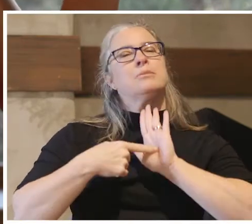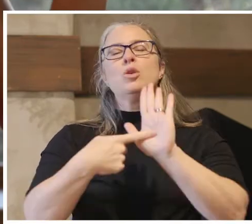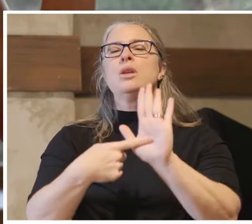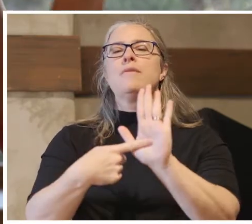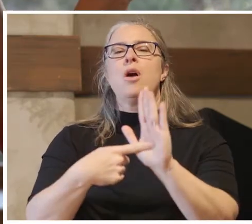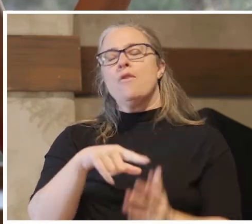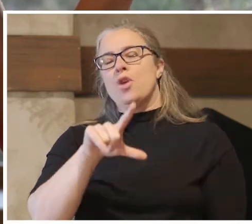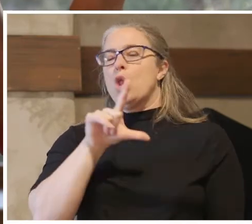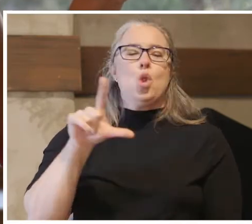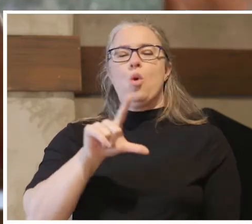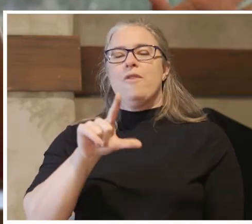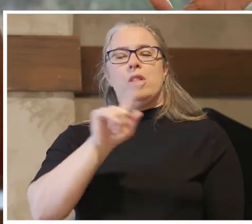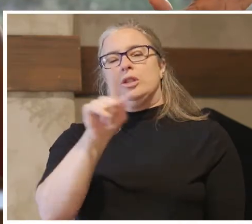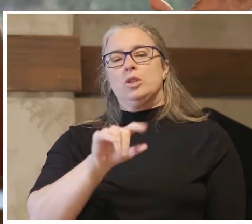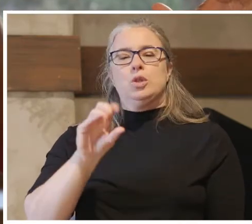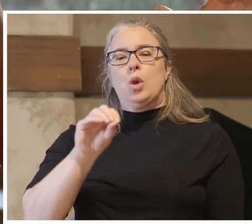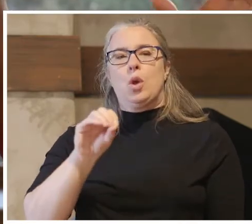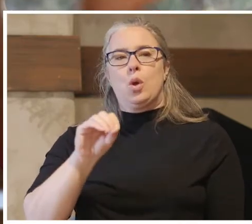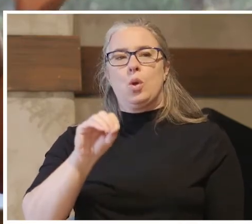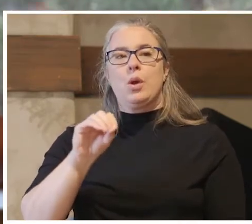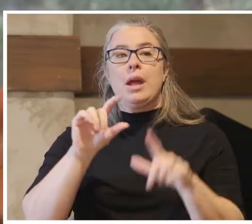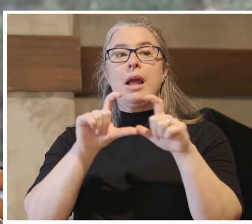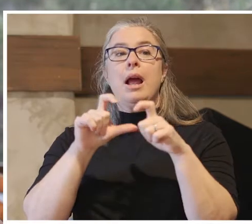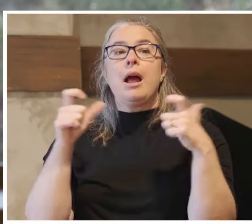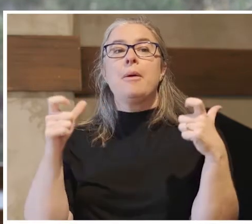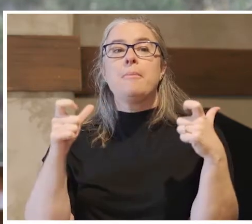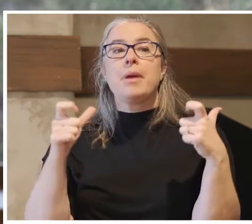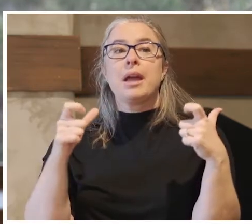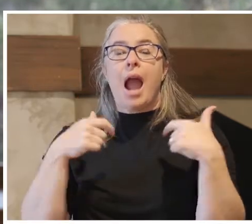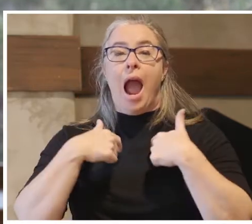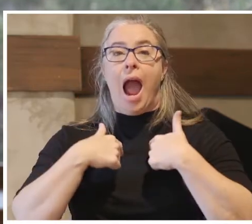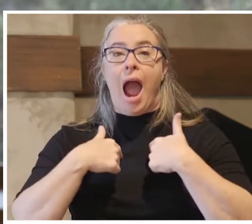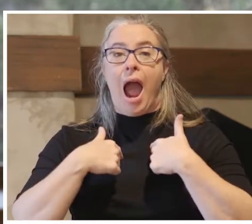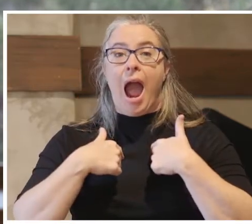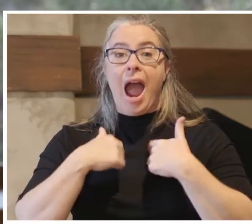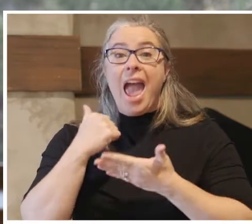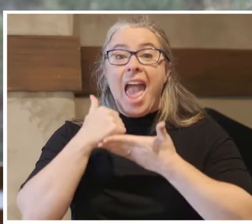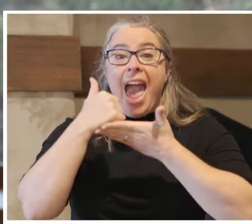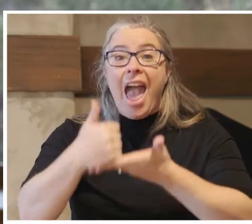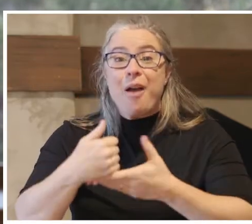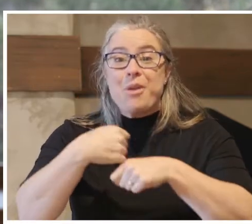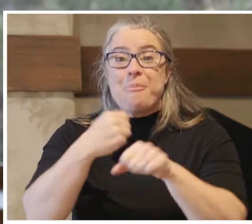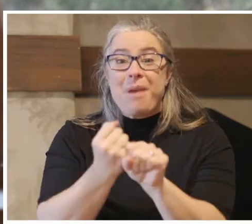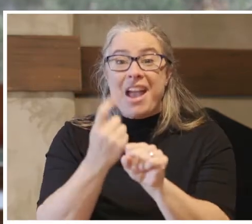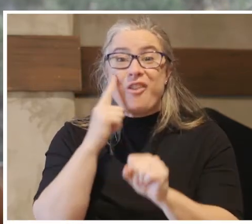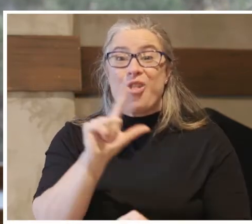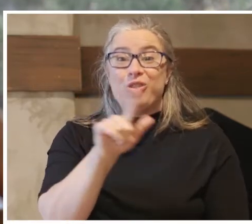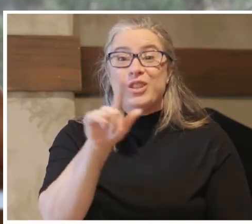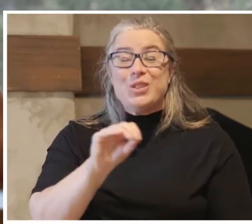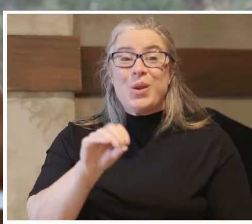of the Louisville Zoo in a video that I helped make for the local zoo!